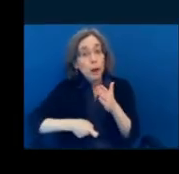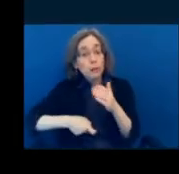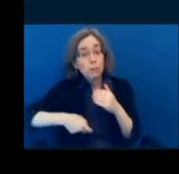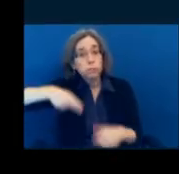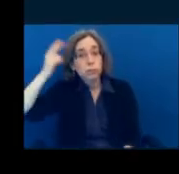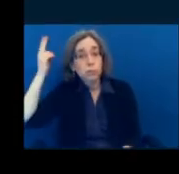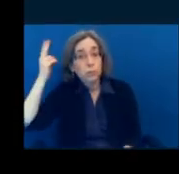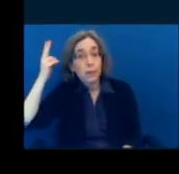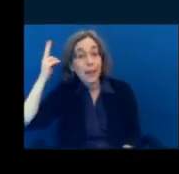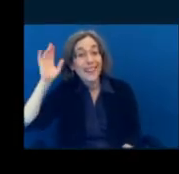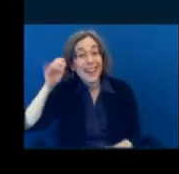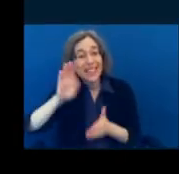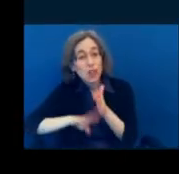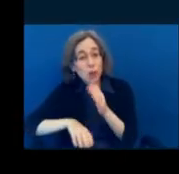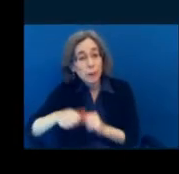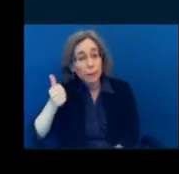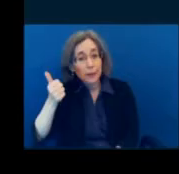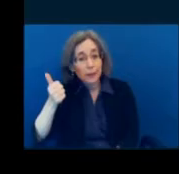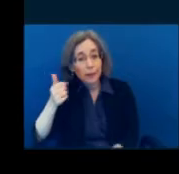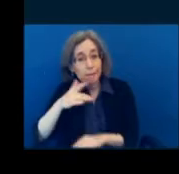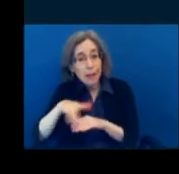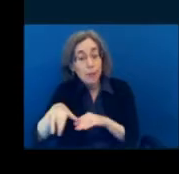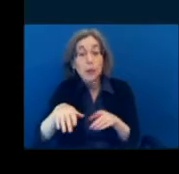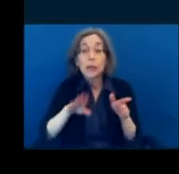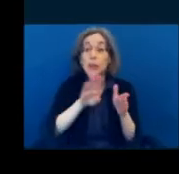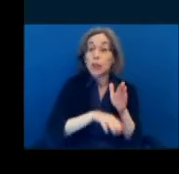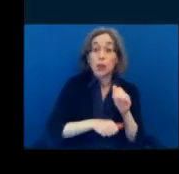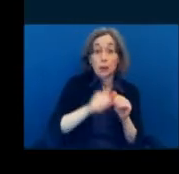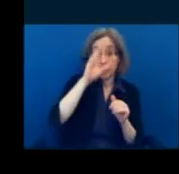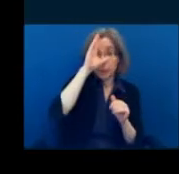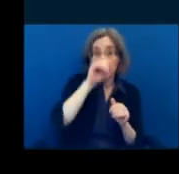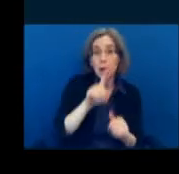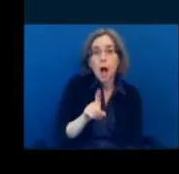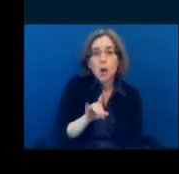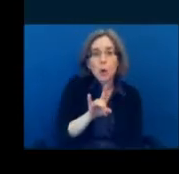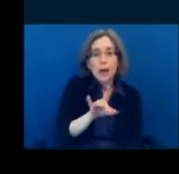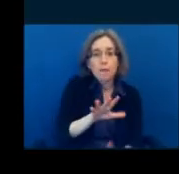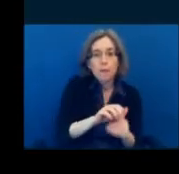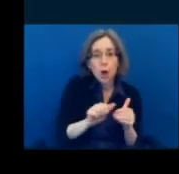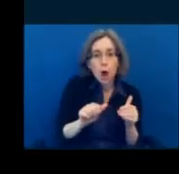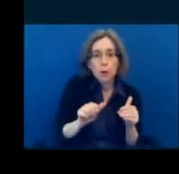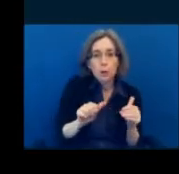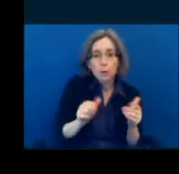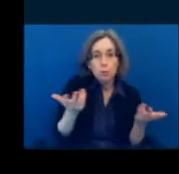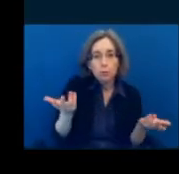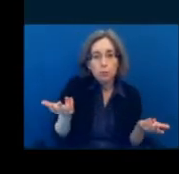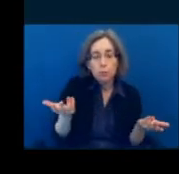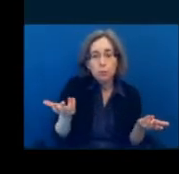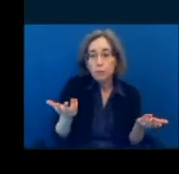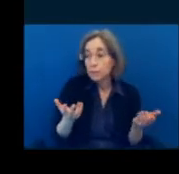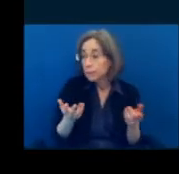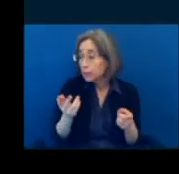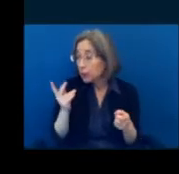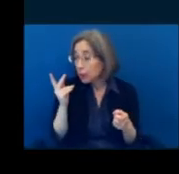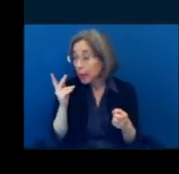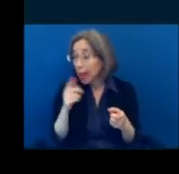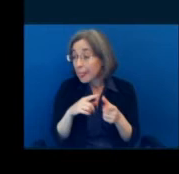FEMALE YOU COULD GET, THE CHEAPEST MALE WAS $189, AND THEN THE BOX POPPED UP ASKING IF THEY